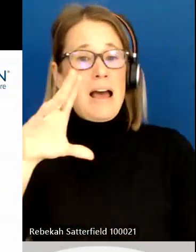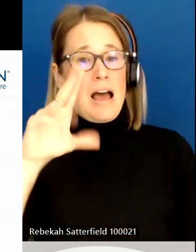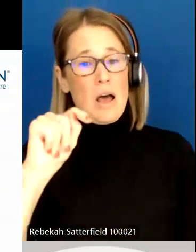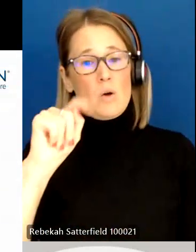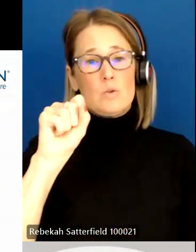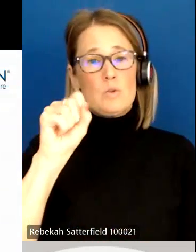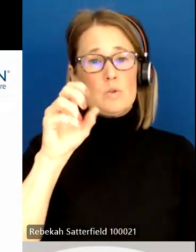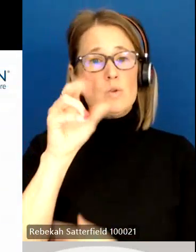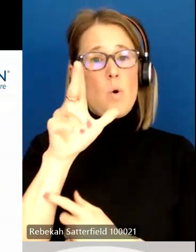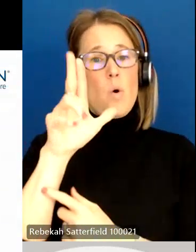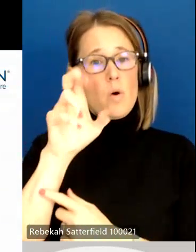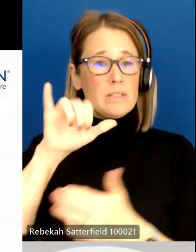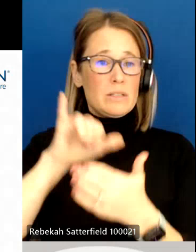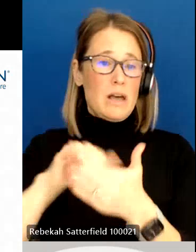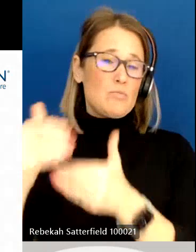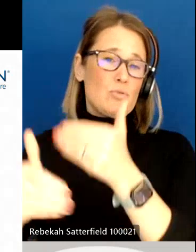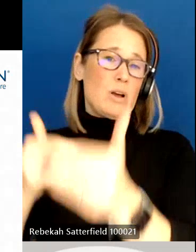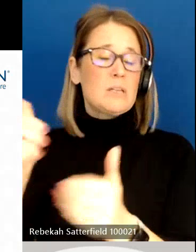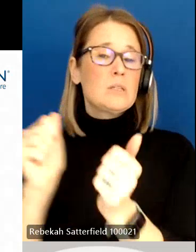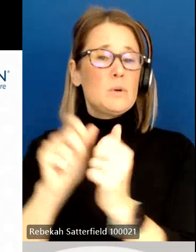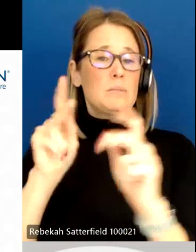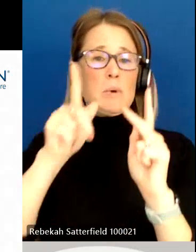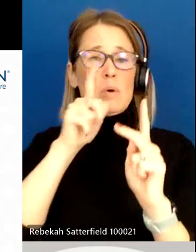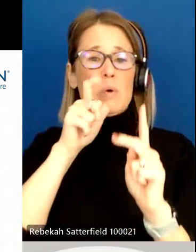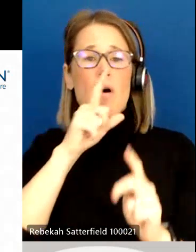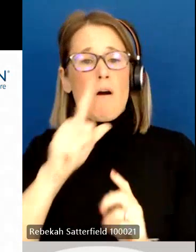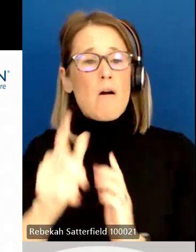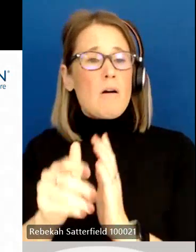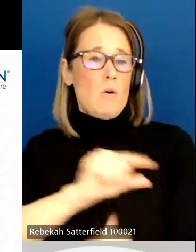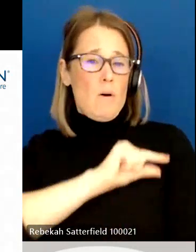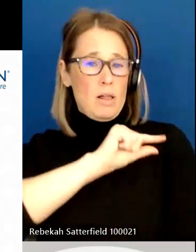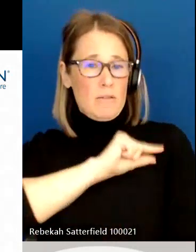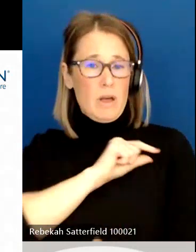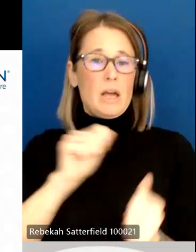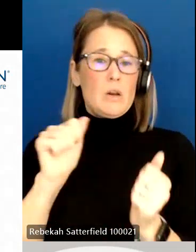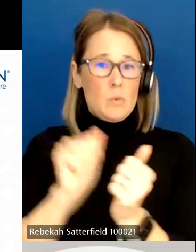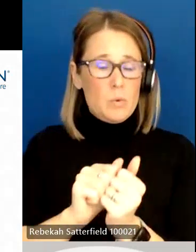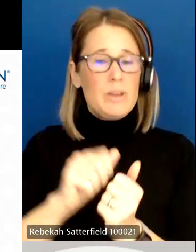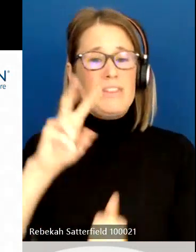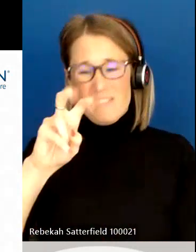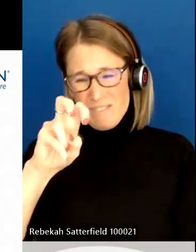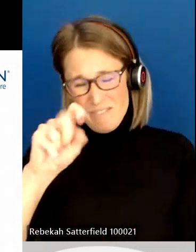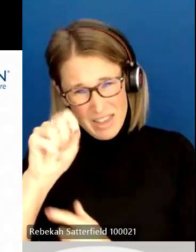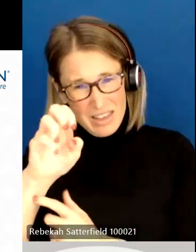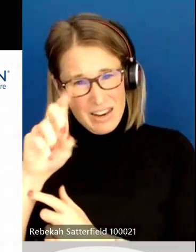professionals with vetted testing practices made all the difference this was not Carla fogan that